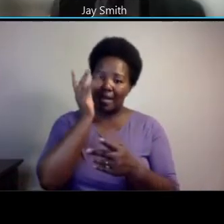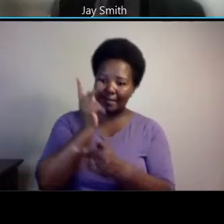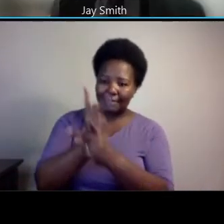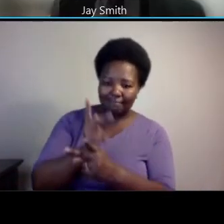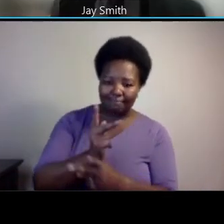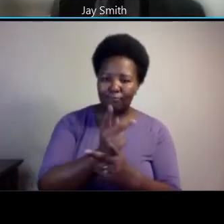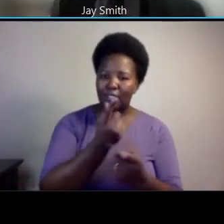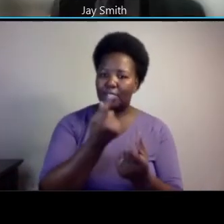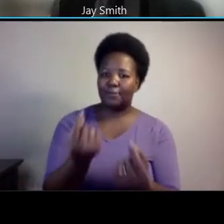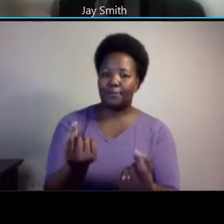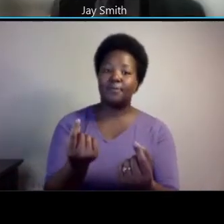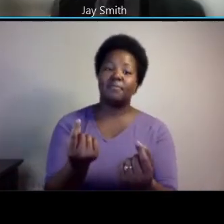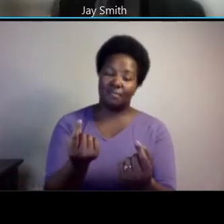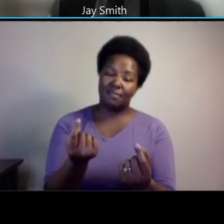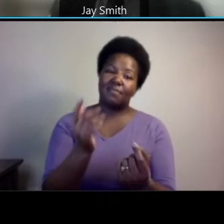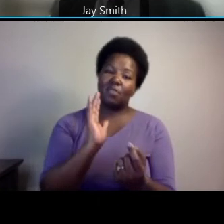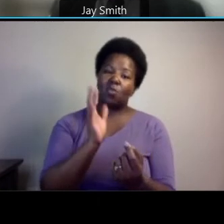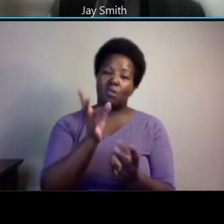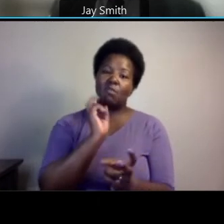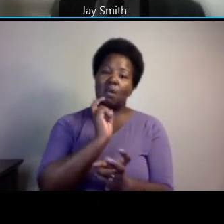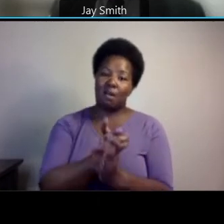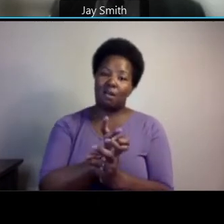so it's going to be a brick median instead